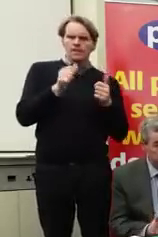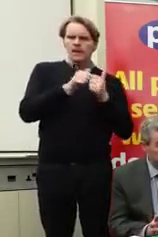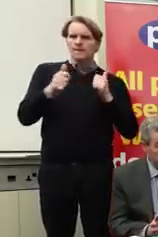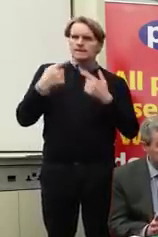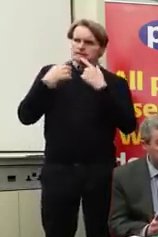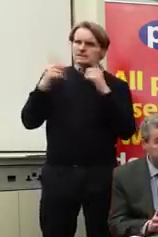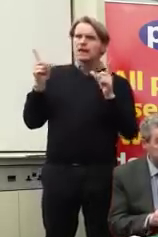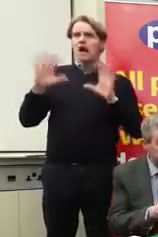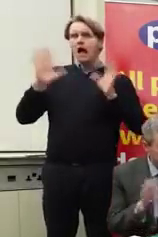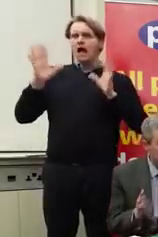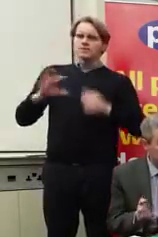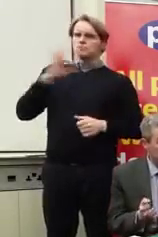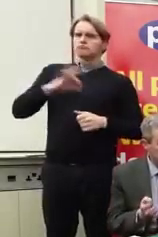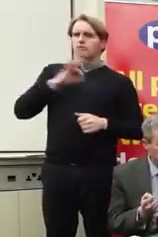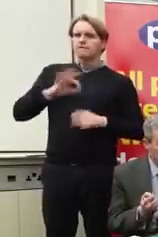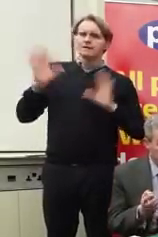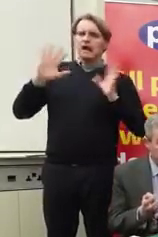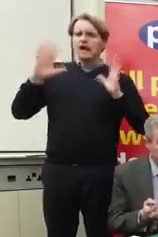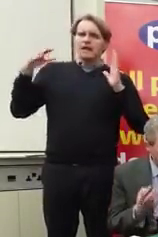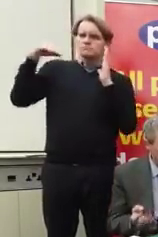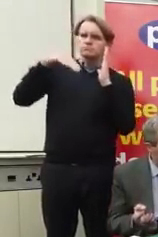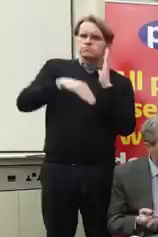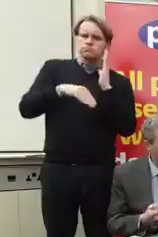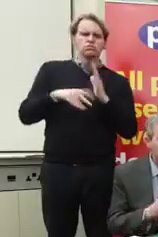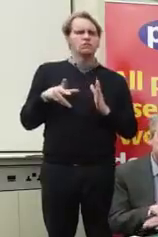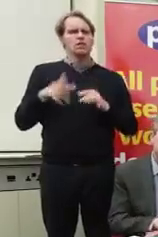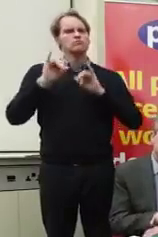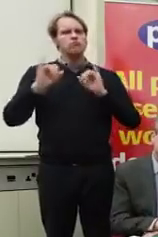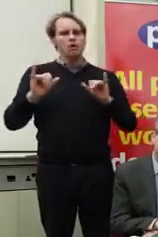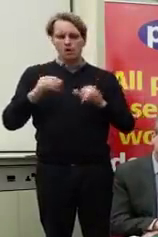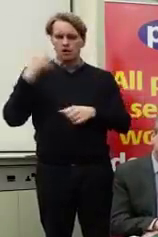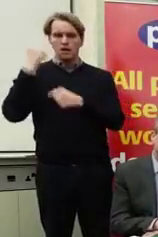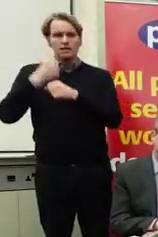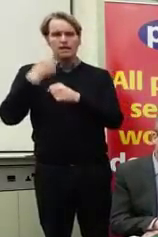taxpayers money and it is abuse of people who rely on services and so we